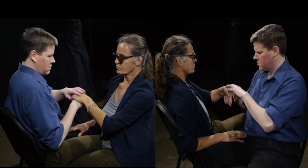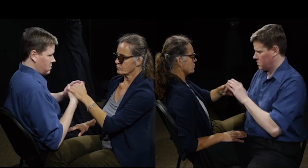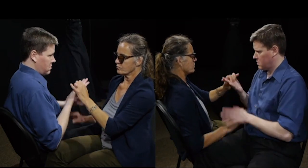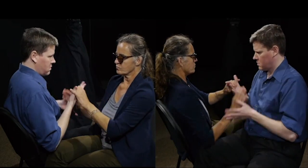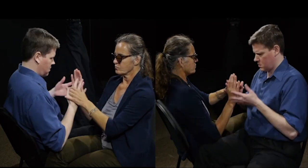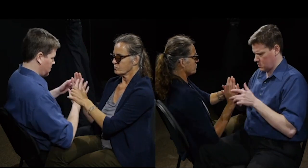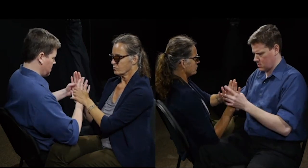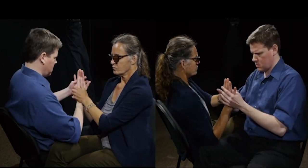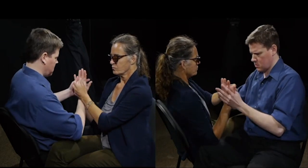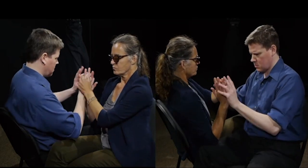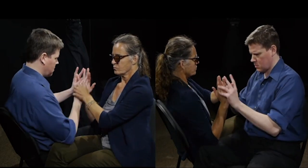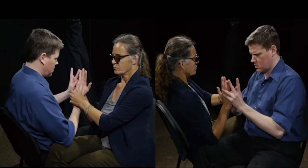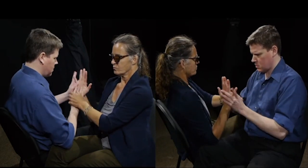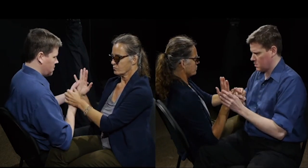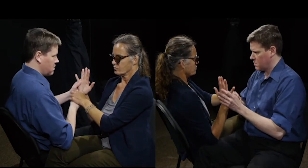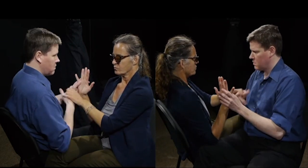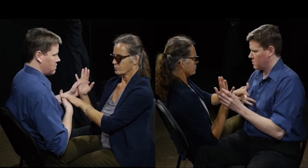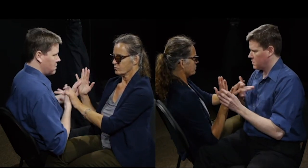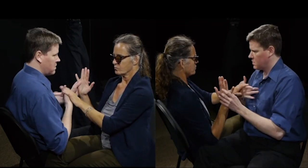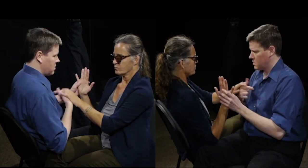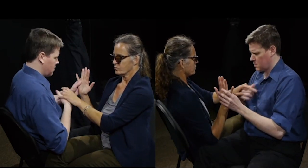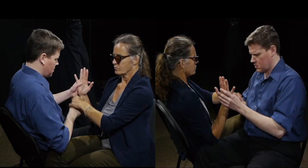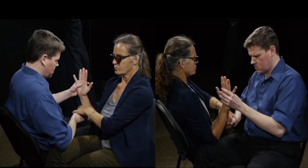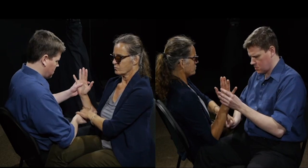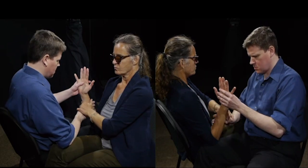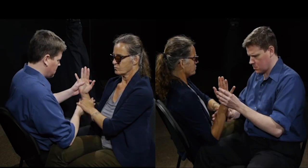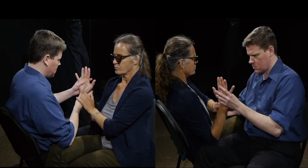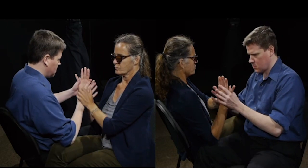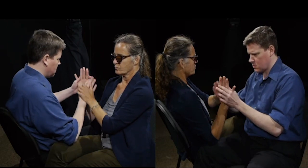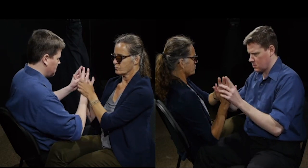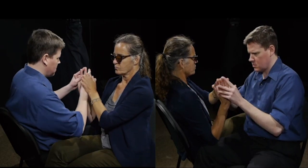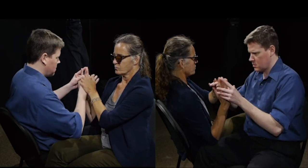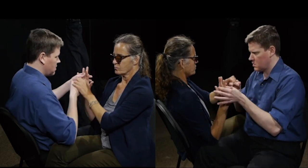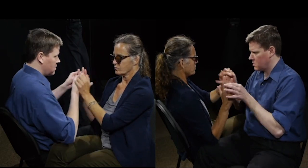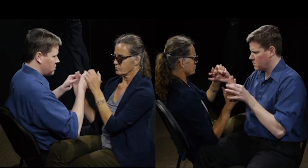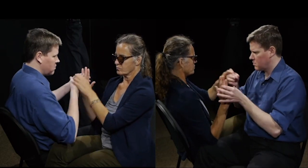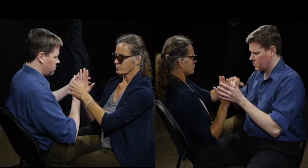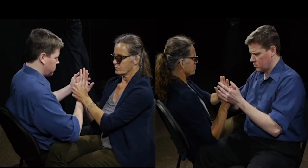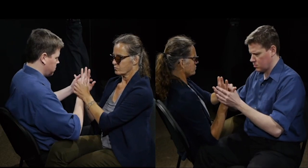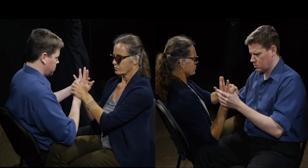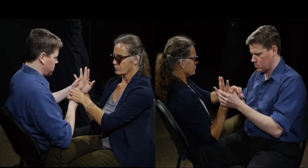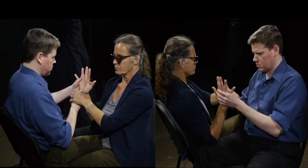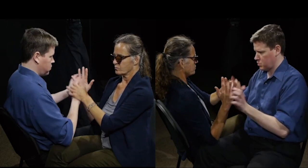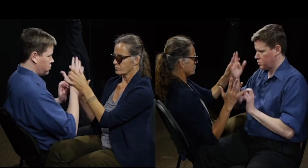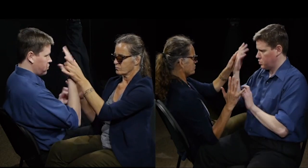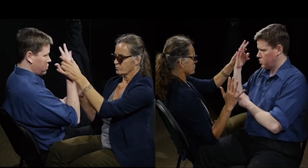which is usually resting on the leg of the signer during conversation. This link provides the fabric of reciprocity,